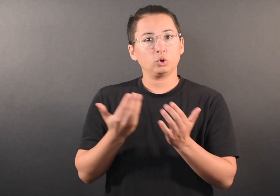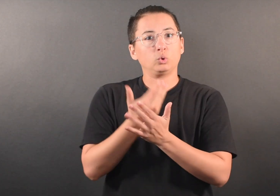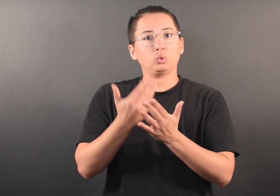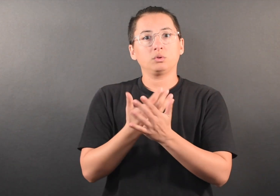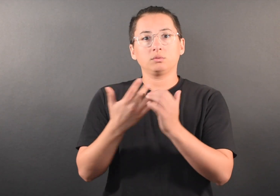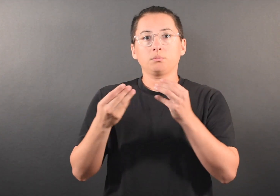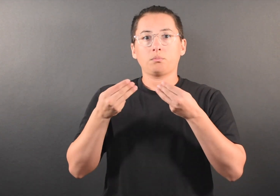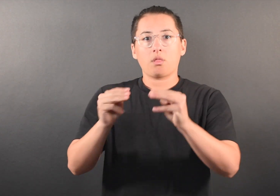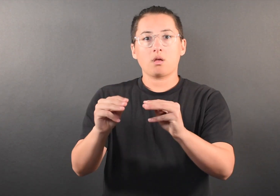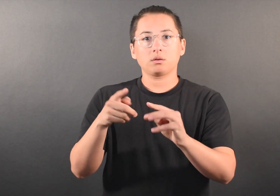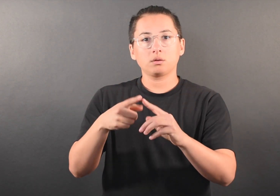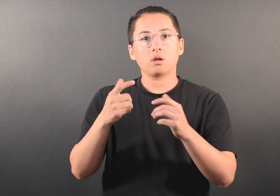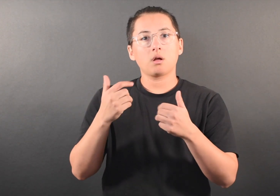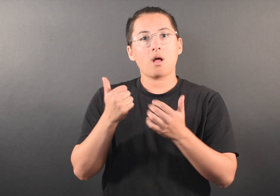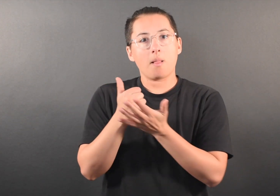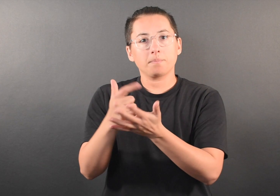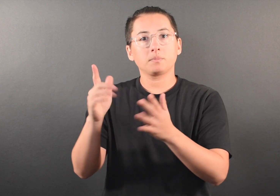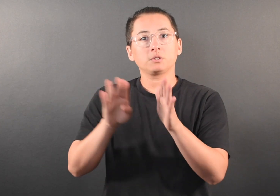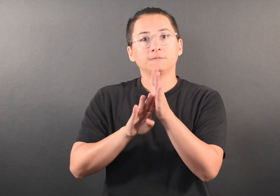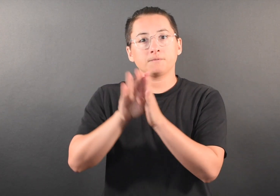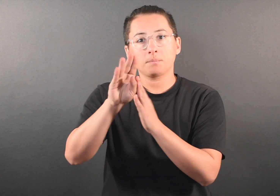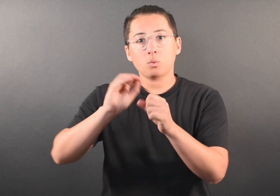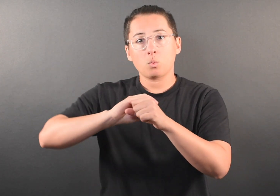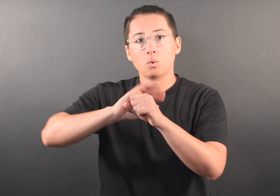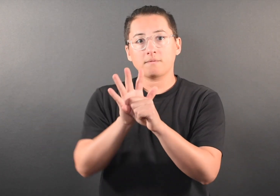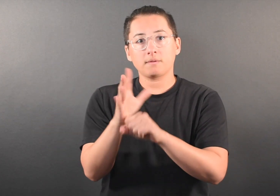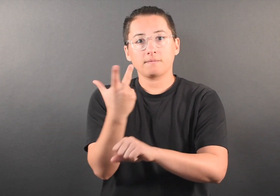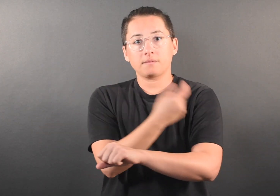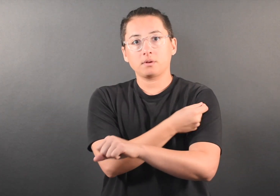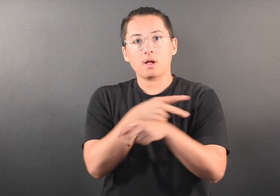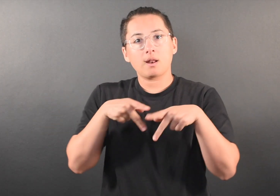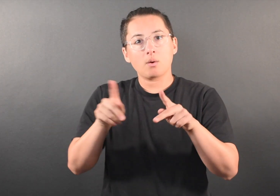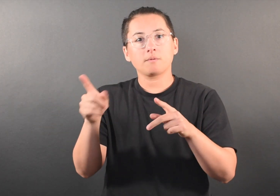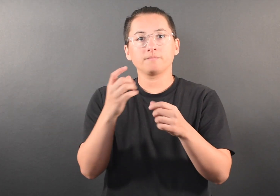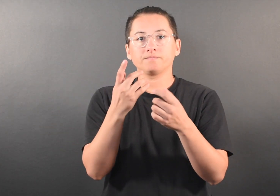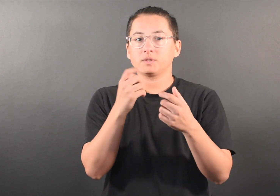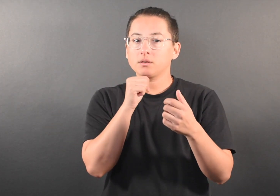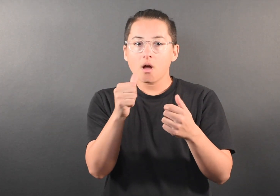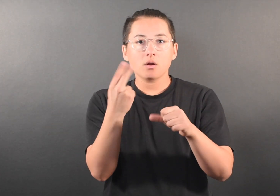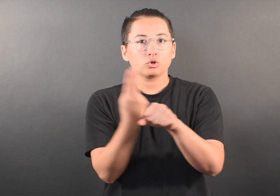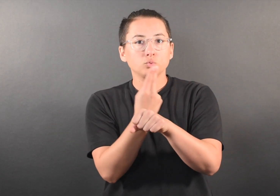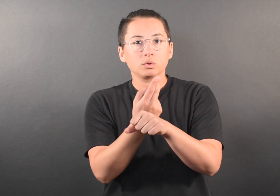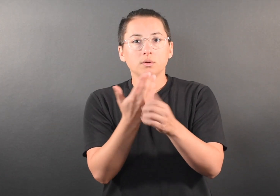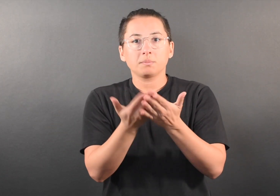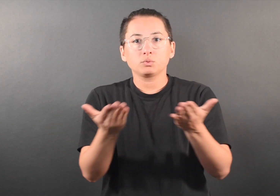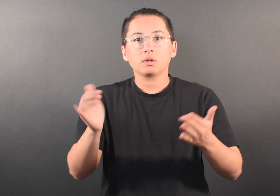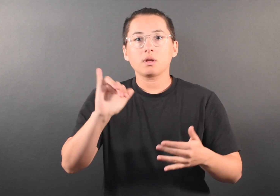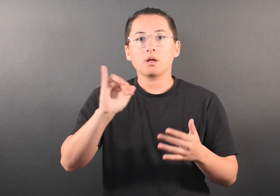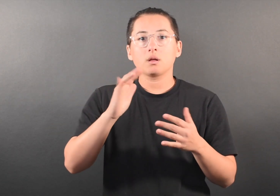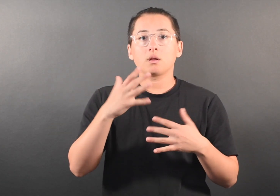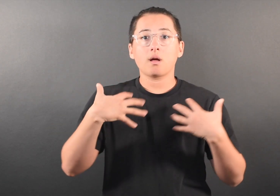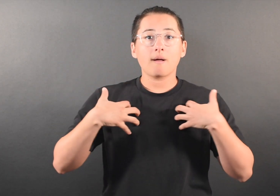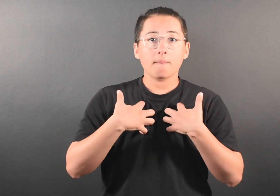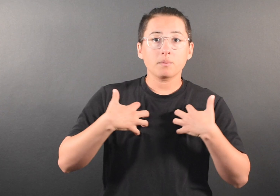The novel methodology to develop a COVID-19 vaccine allows it to be free from materials of